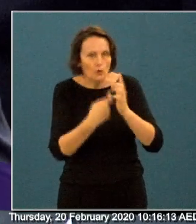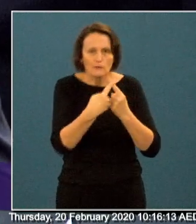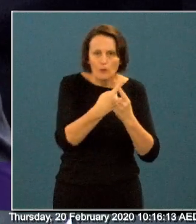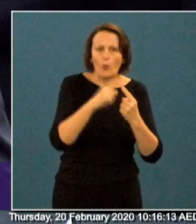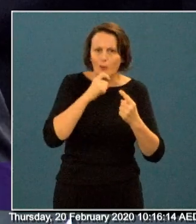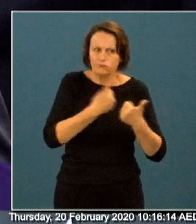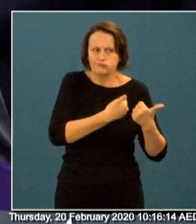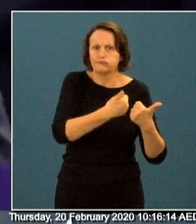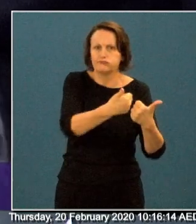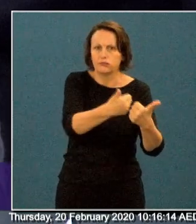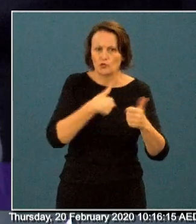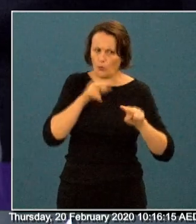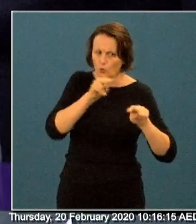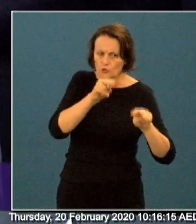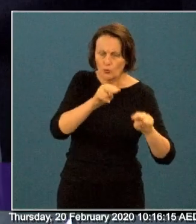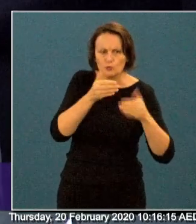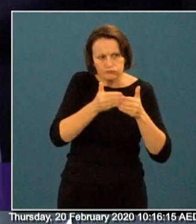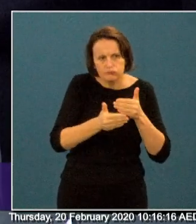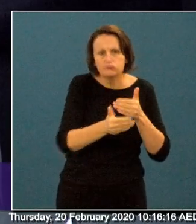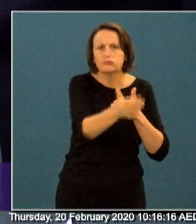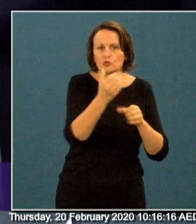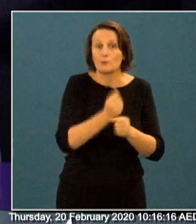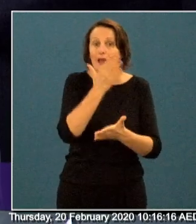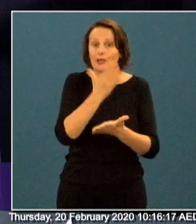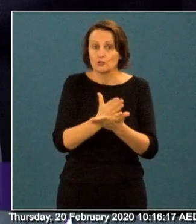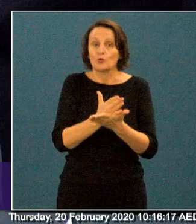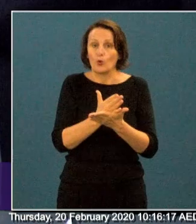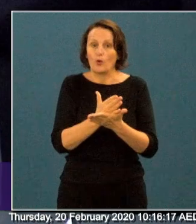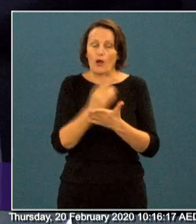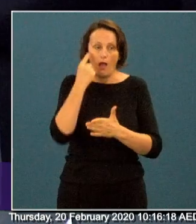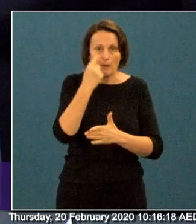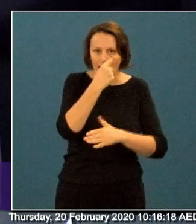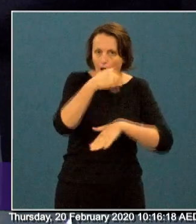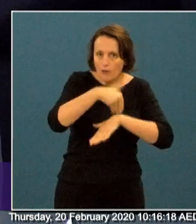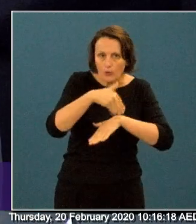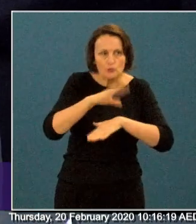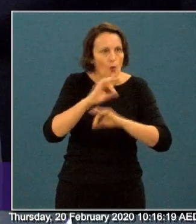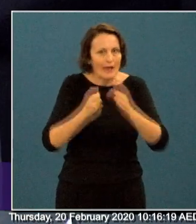and is under regular surveillance to make sure eye problems and other things don't happen.